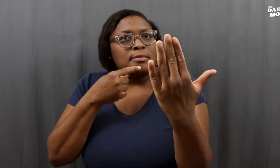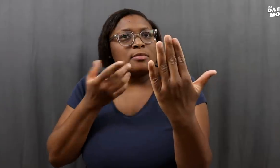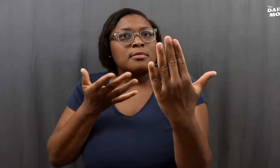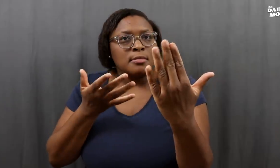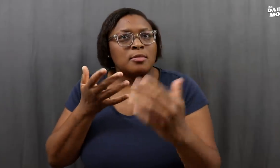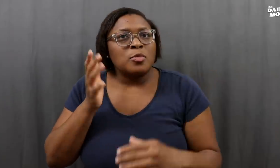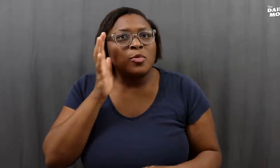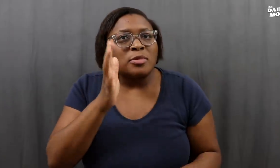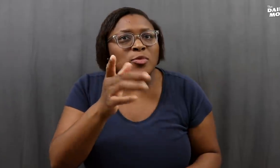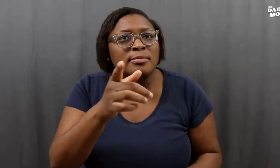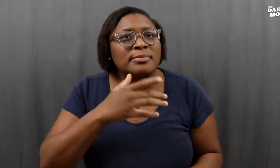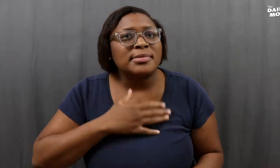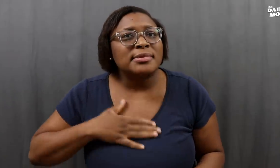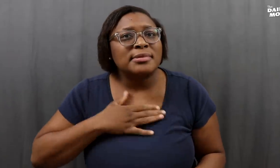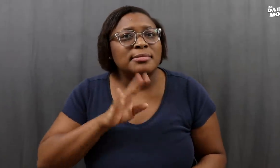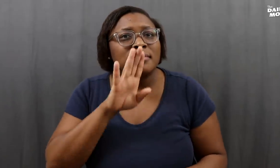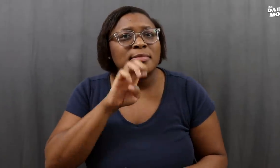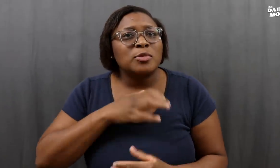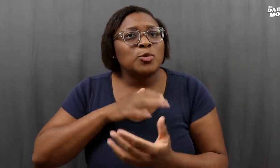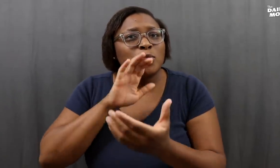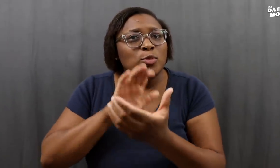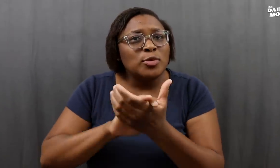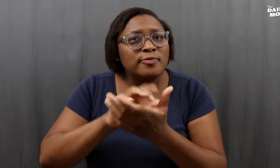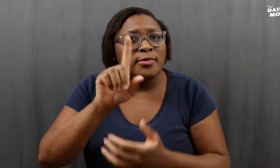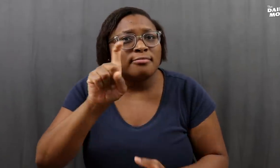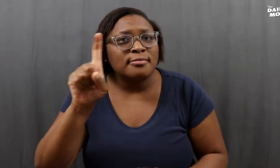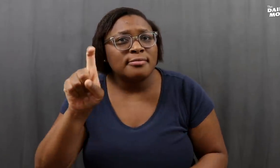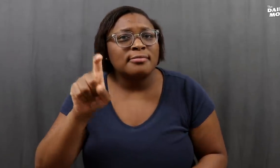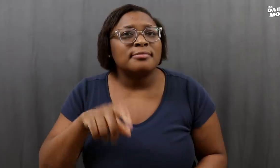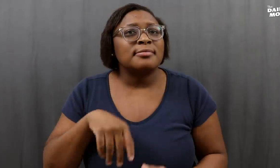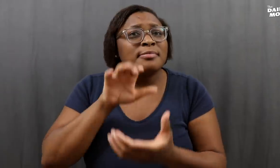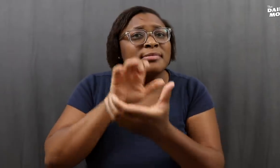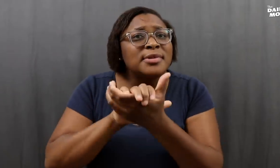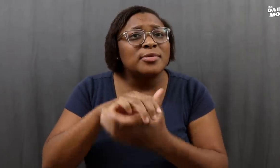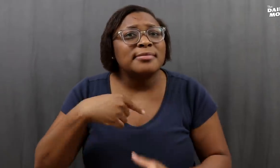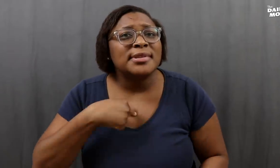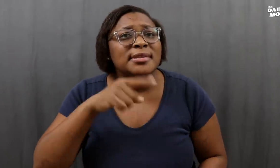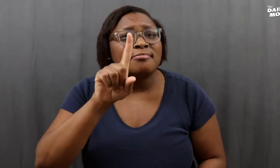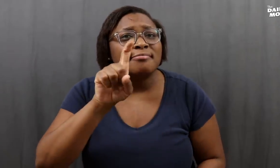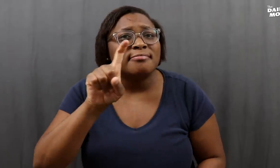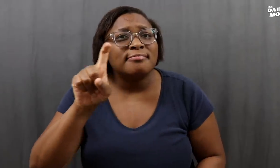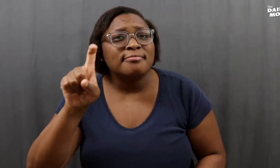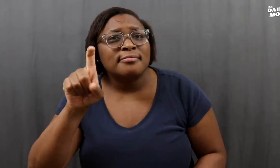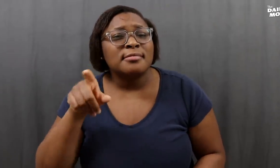"Will you please be my WIFE? Marry me???"